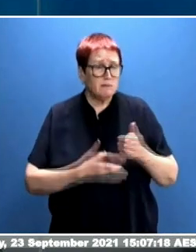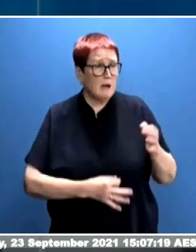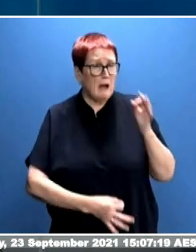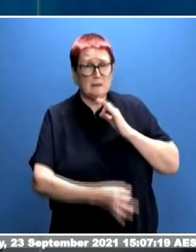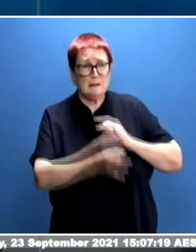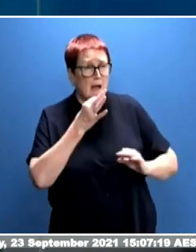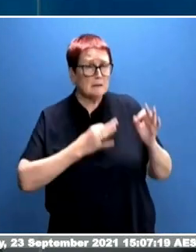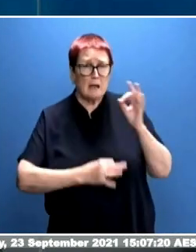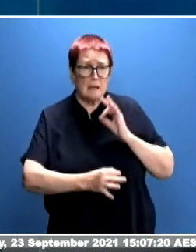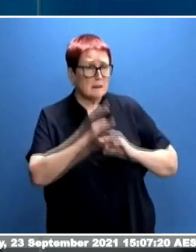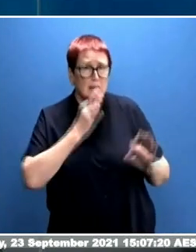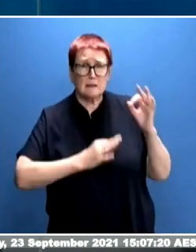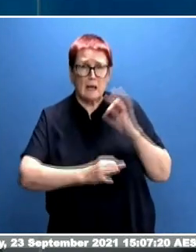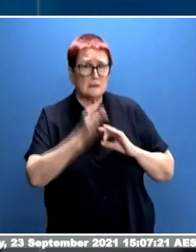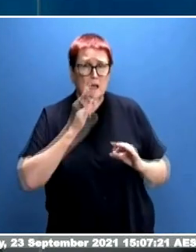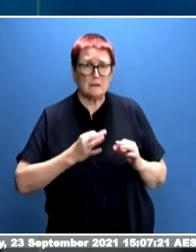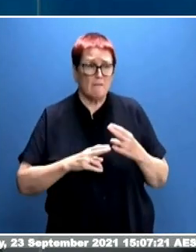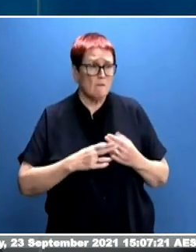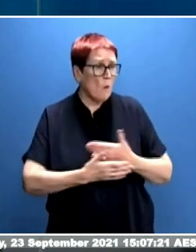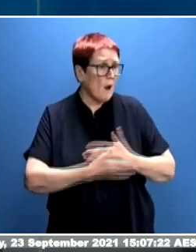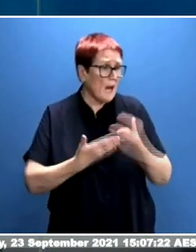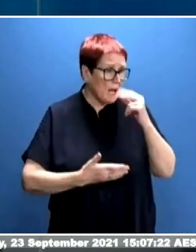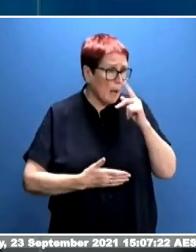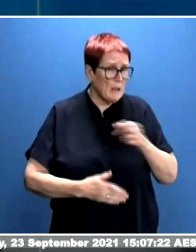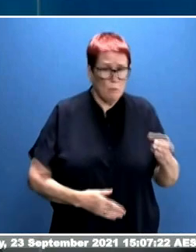people to be placed in the Safe Care House, and it's more often that we